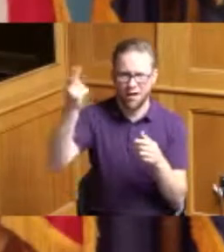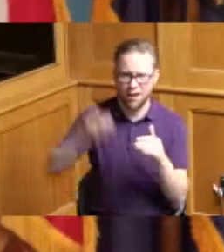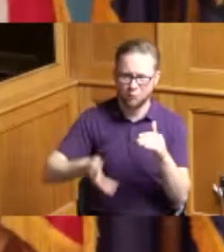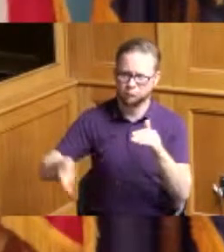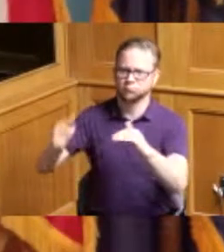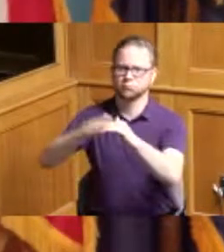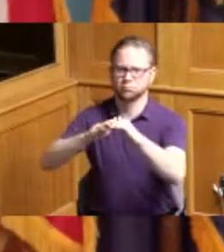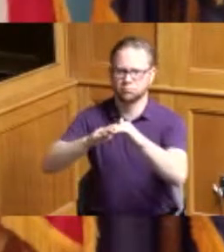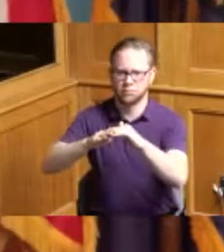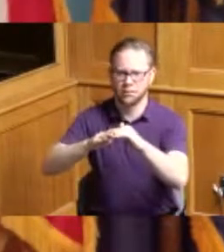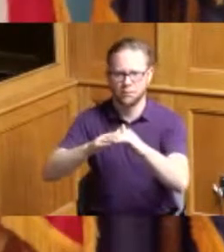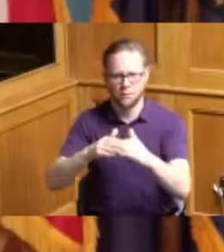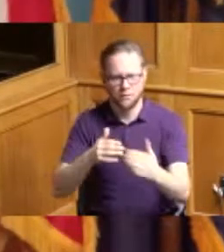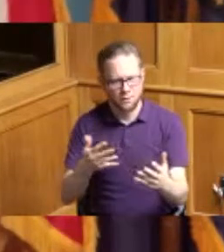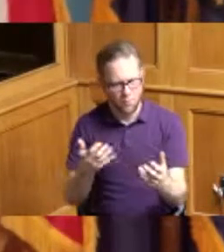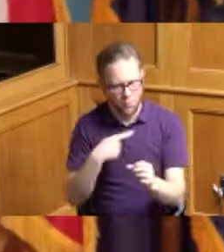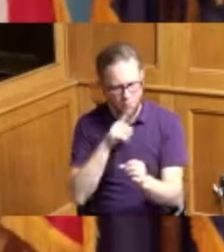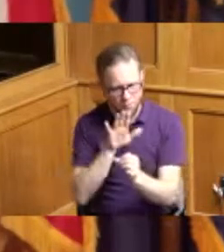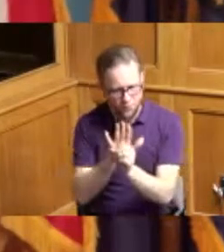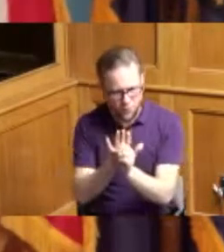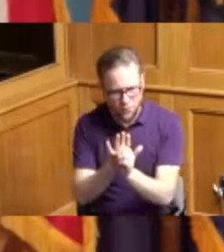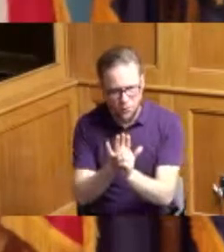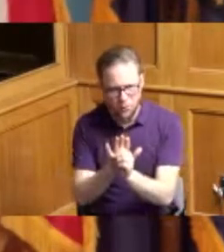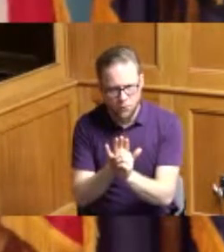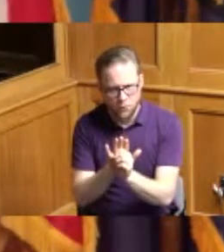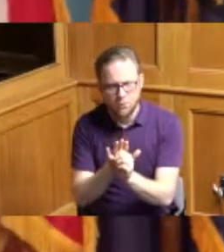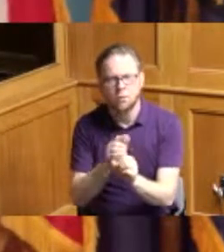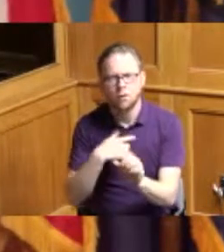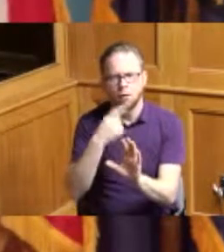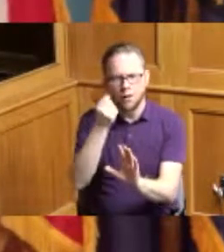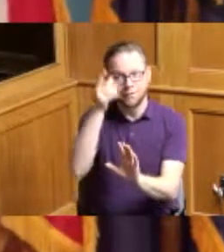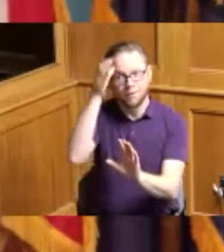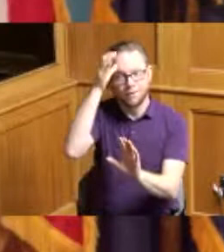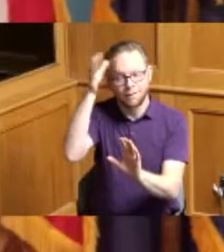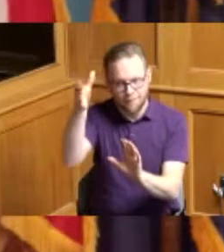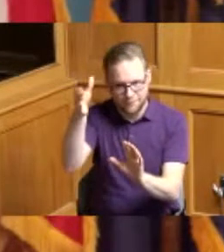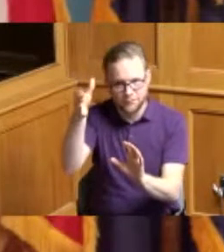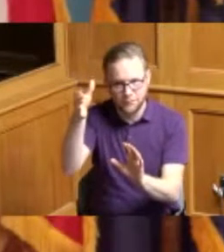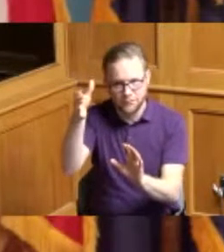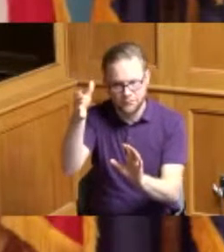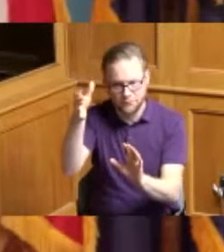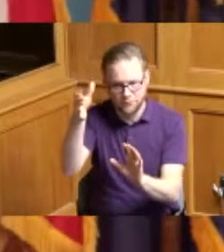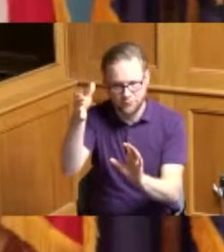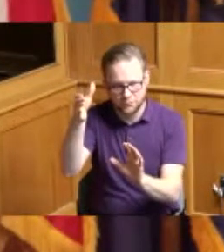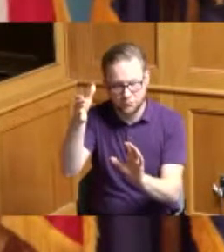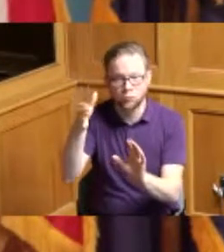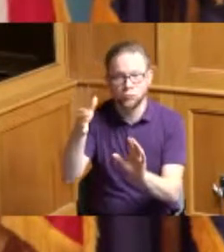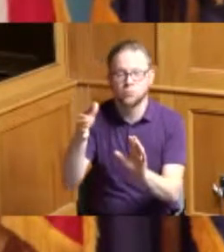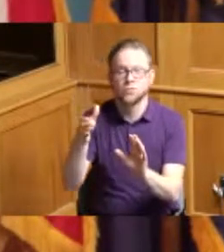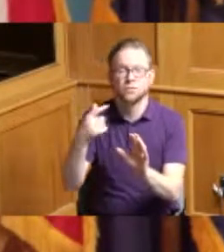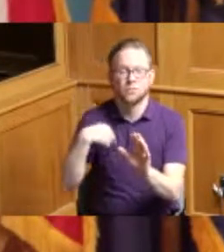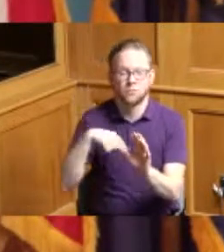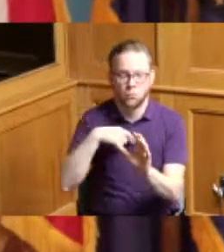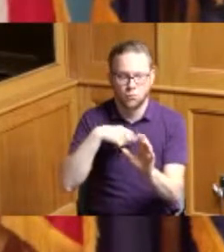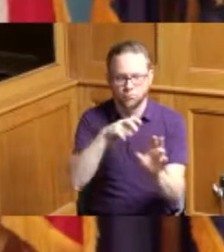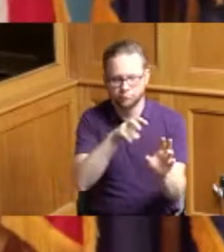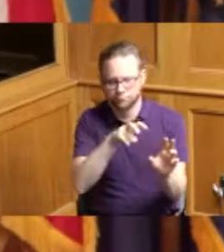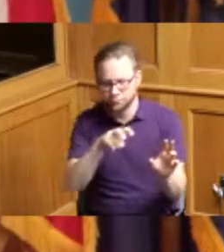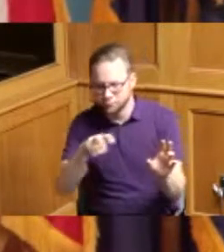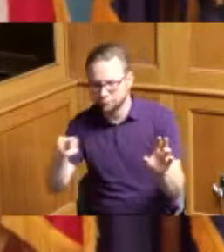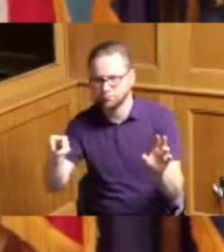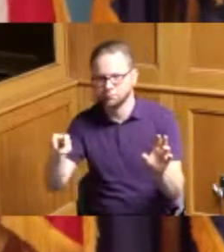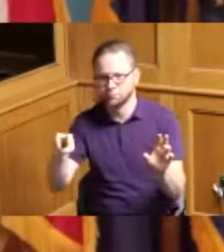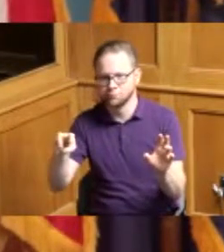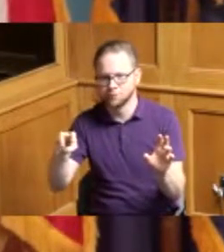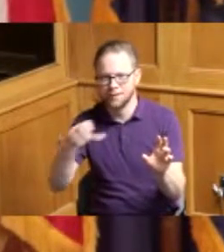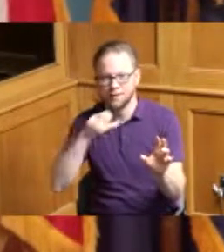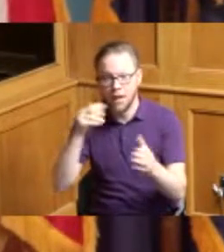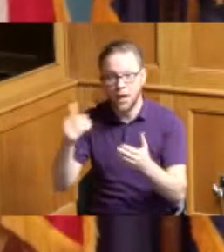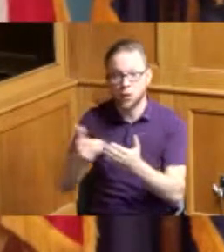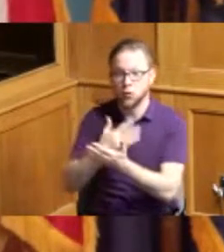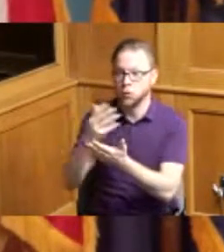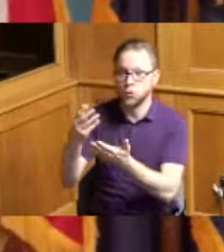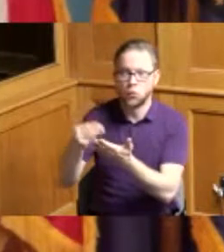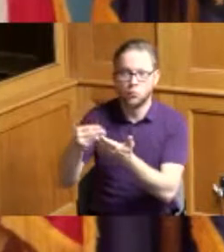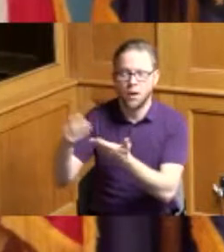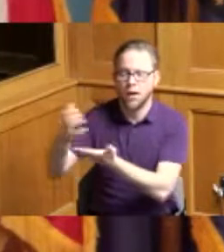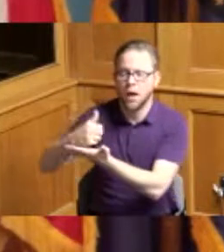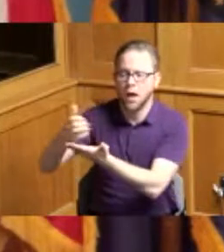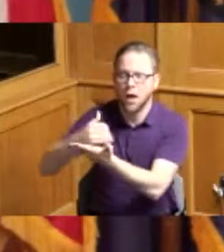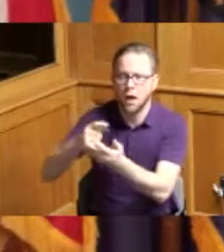make sure I got the concept we're shifting we're trying to shift versus pulling in we're taking the